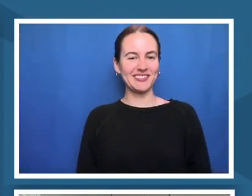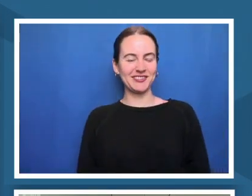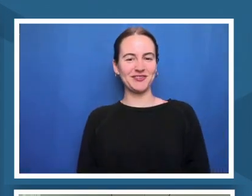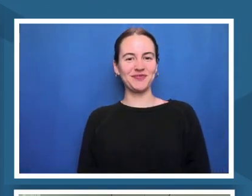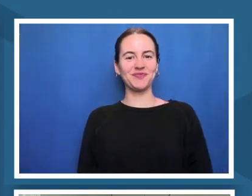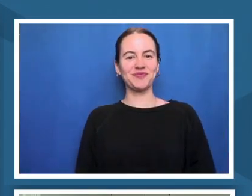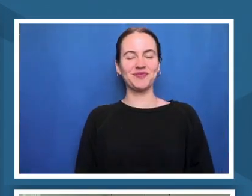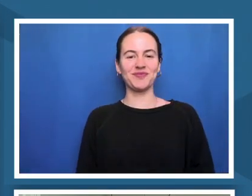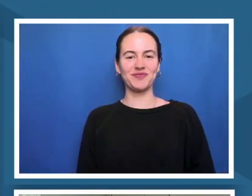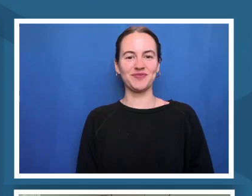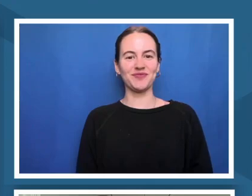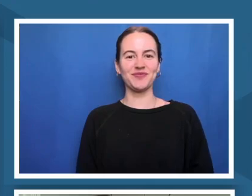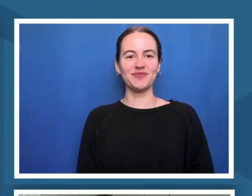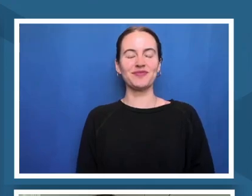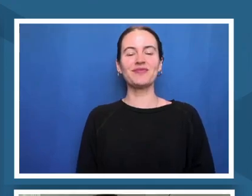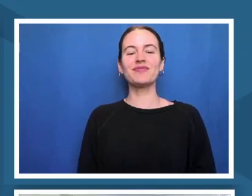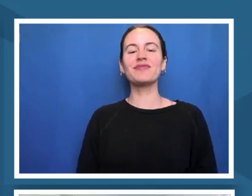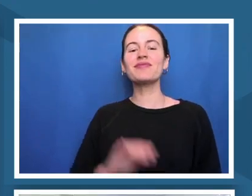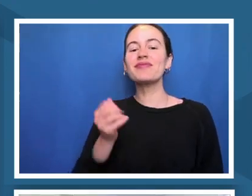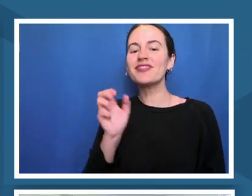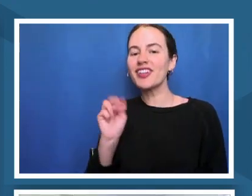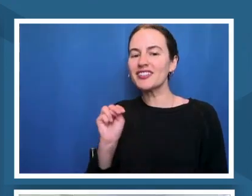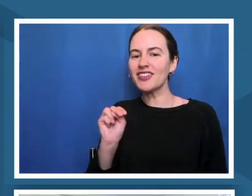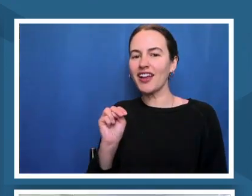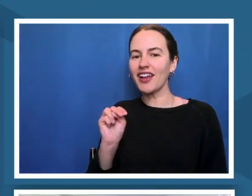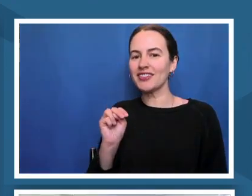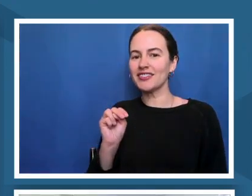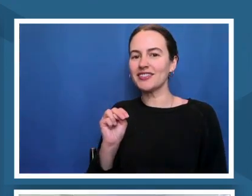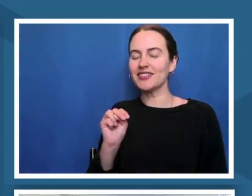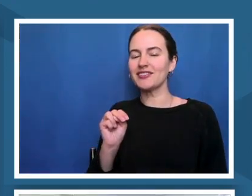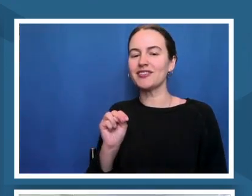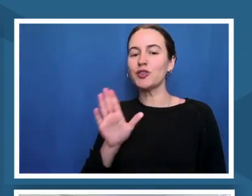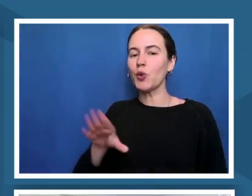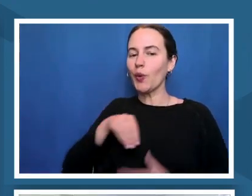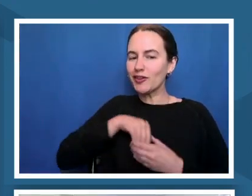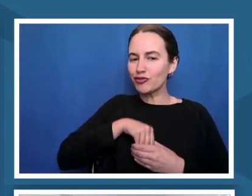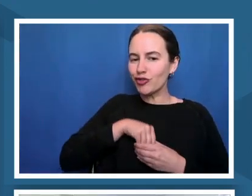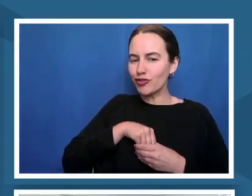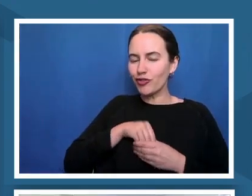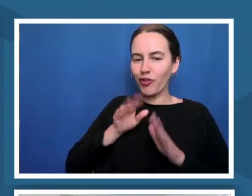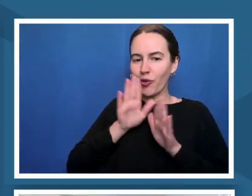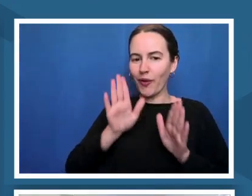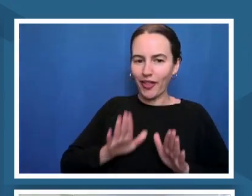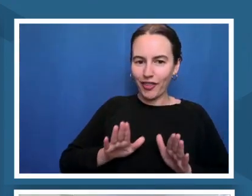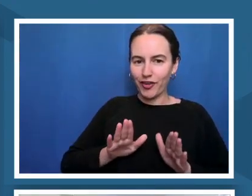so as your internal